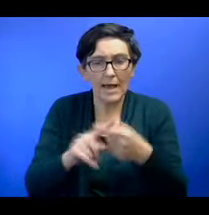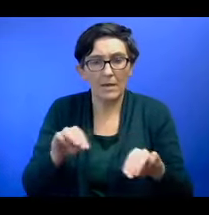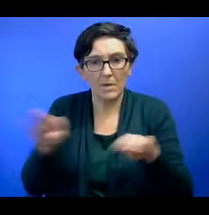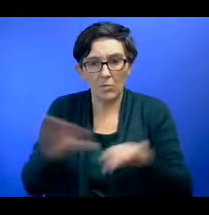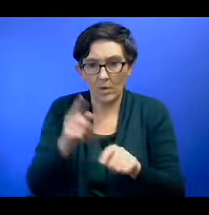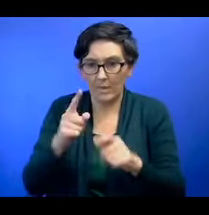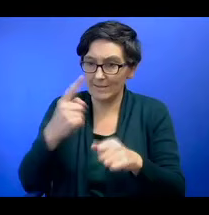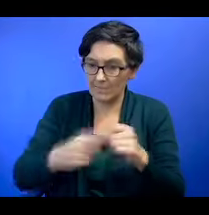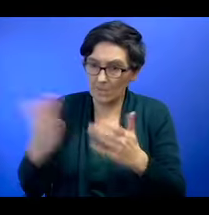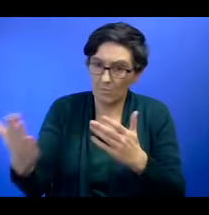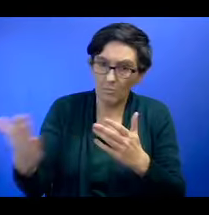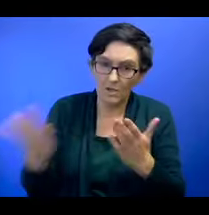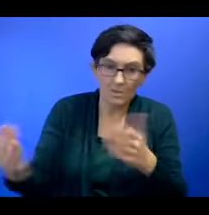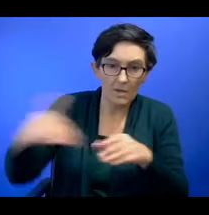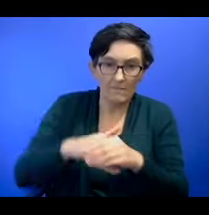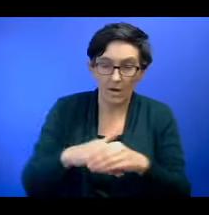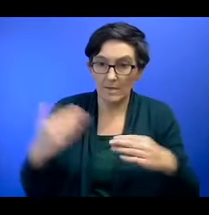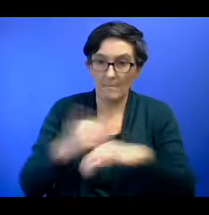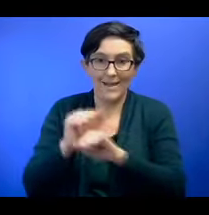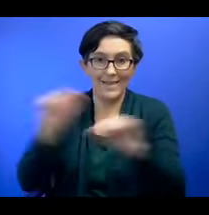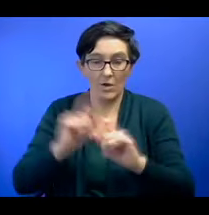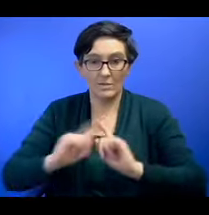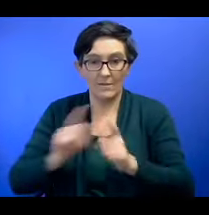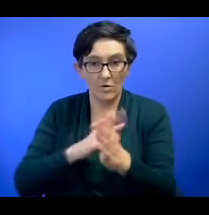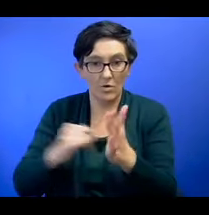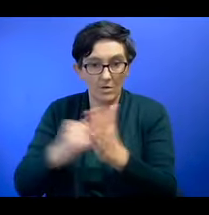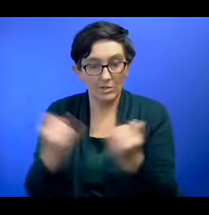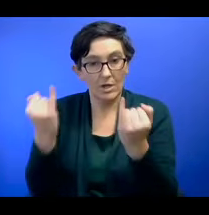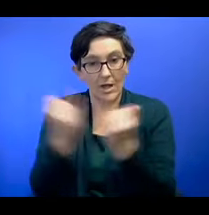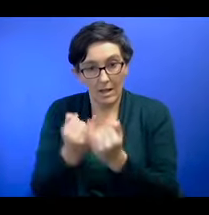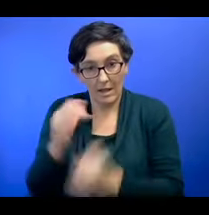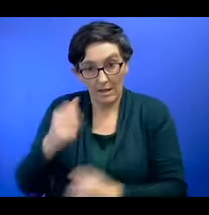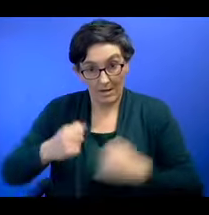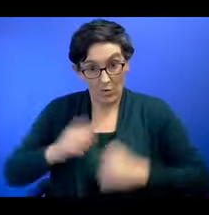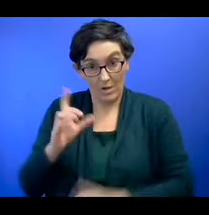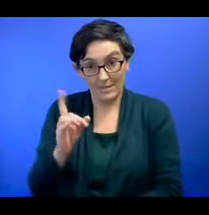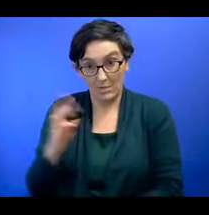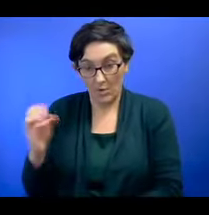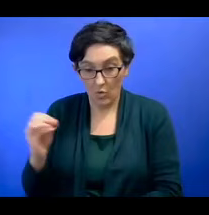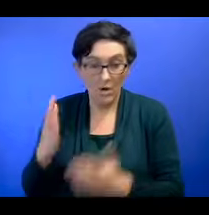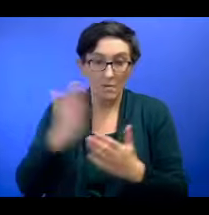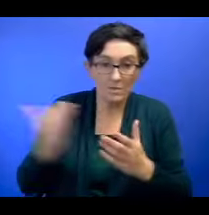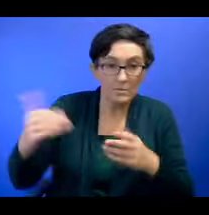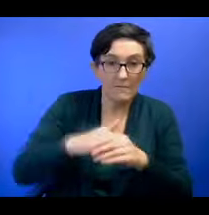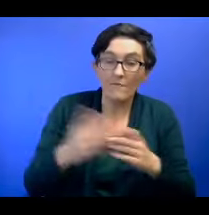through their respective organizations such as our DPO, in all matters of concern to us.